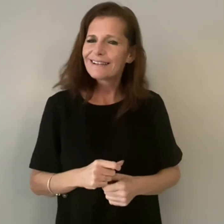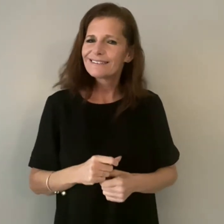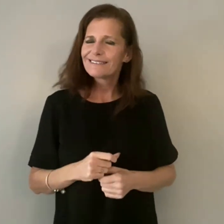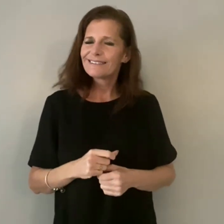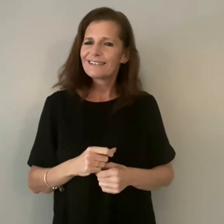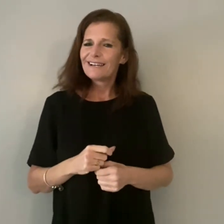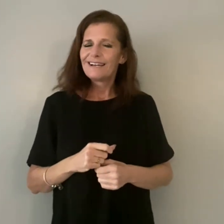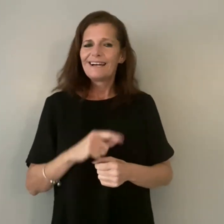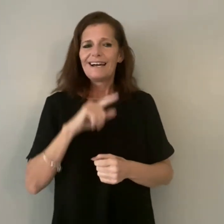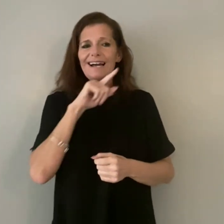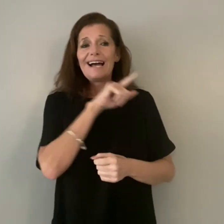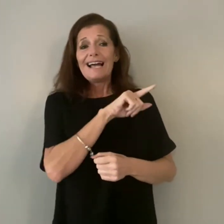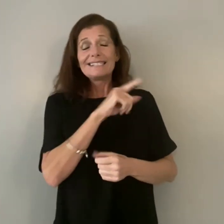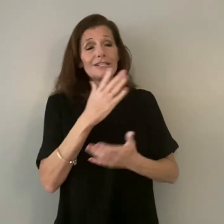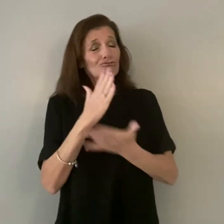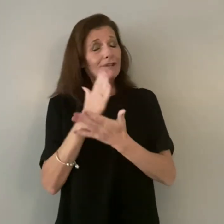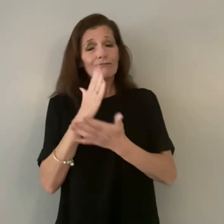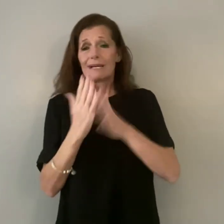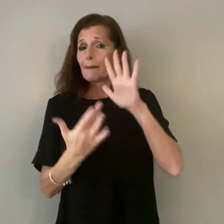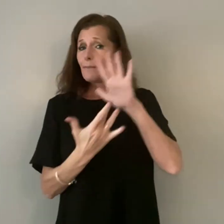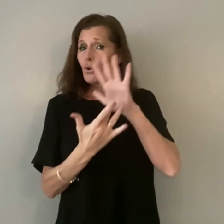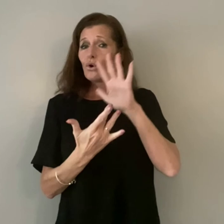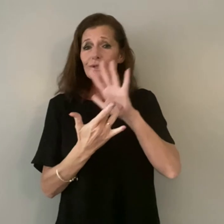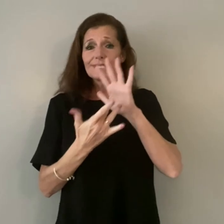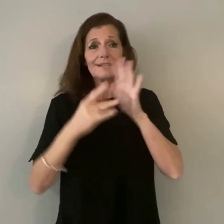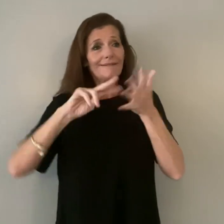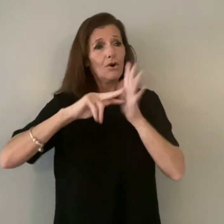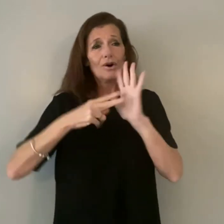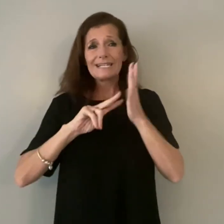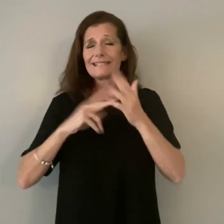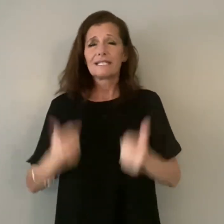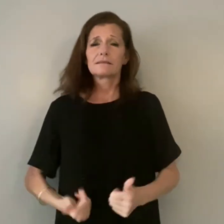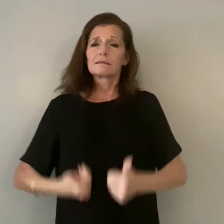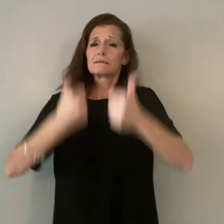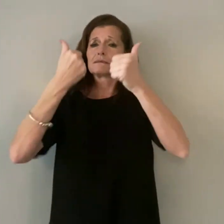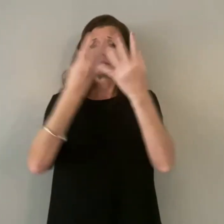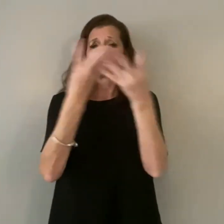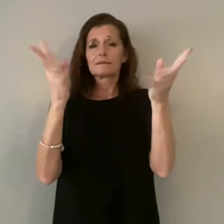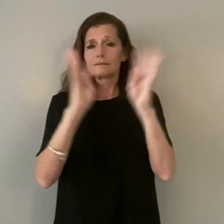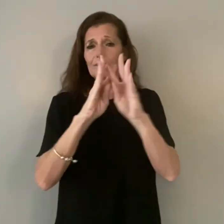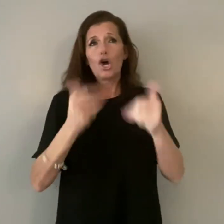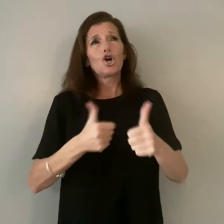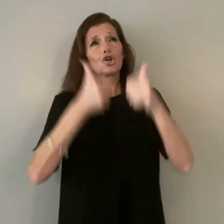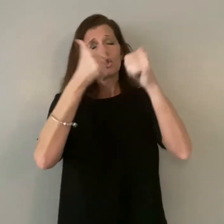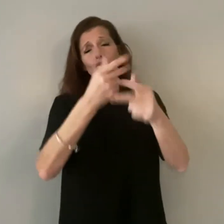And look, it's never been more important for organizations to have great trustees to have good governance.